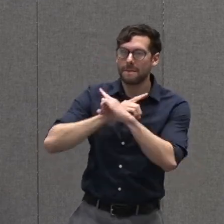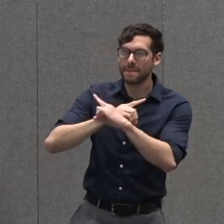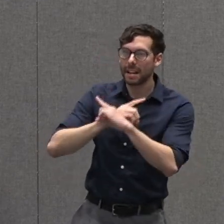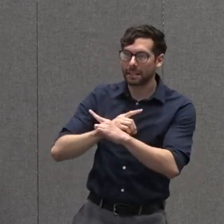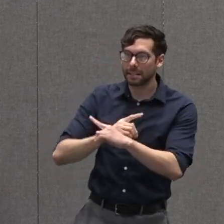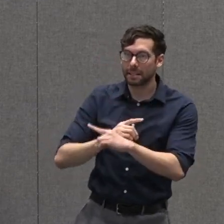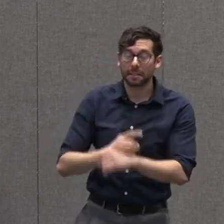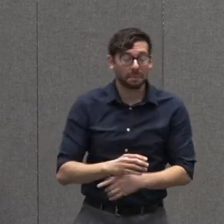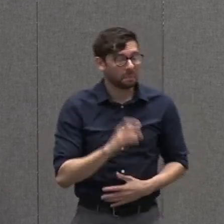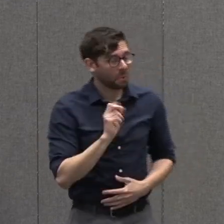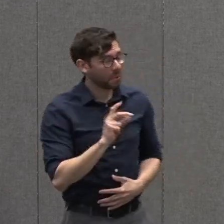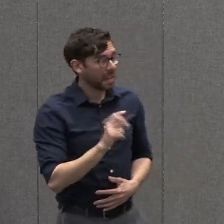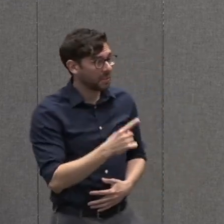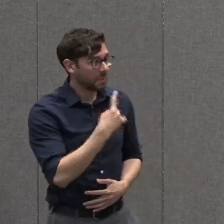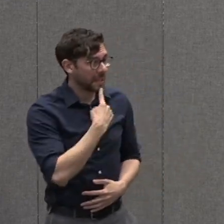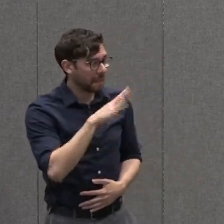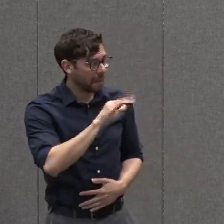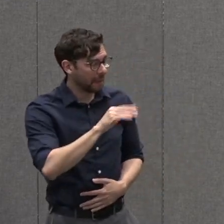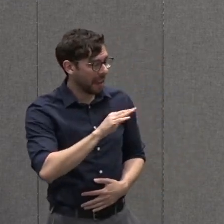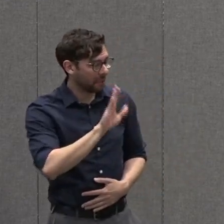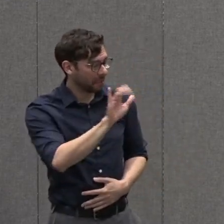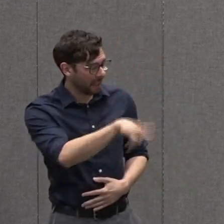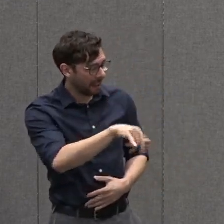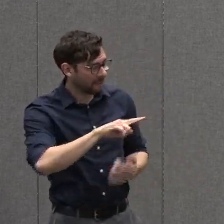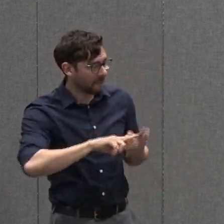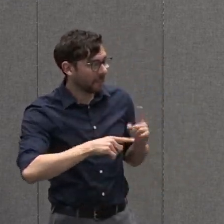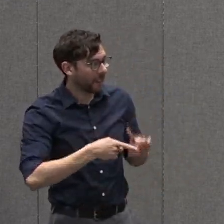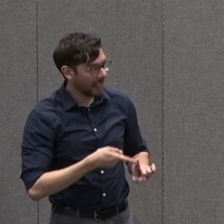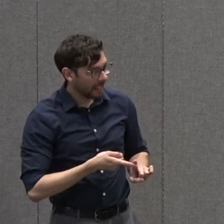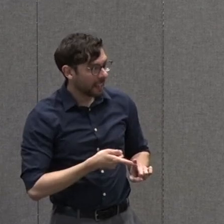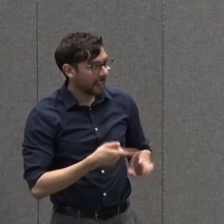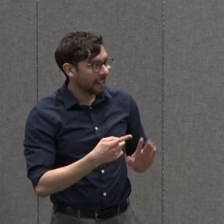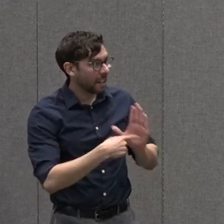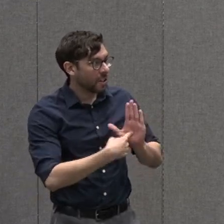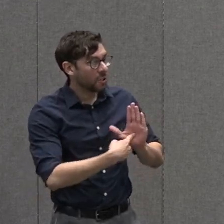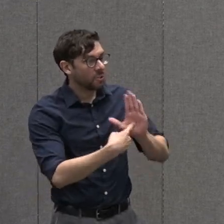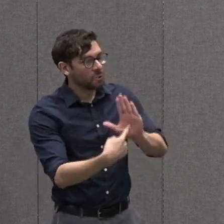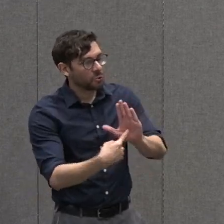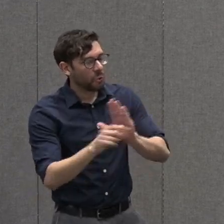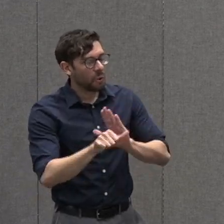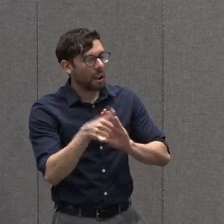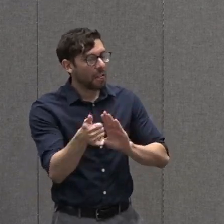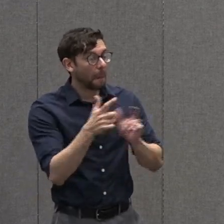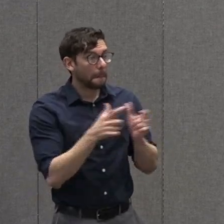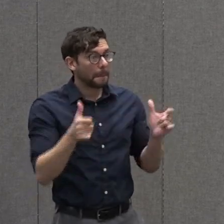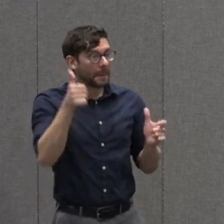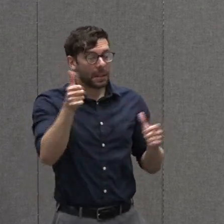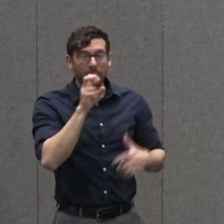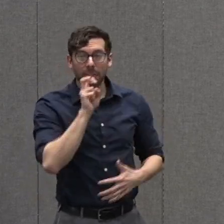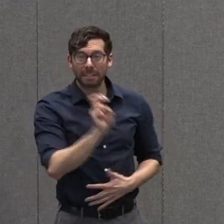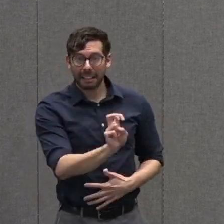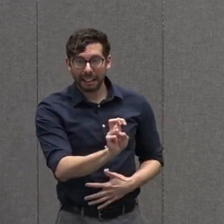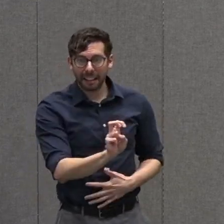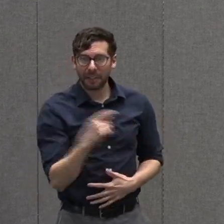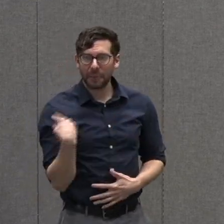And we'll bring out one of the other, bigger snakes. We have a whole bunch of them back here, you guys.